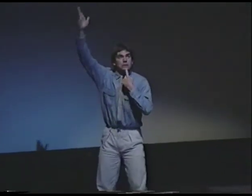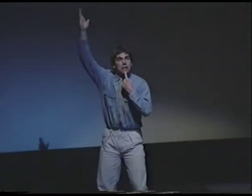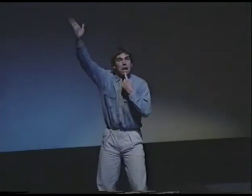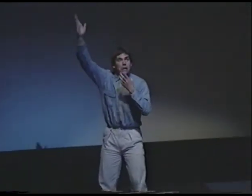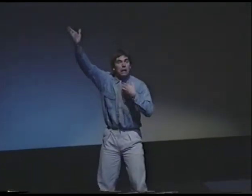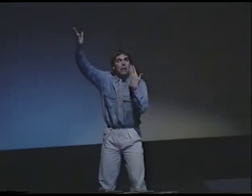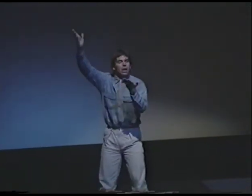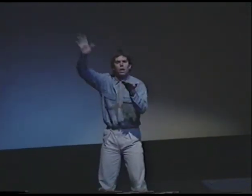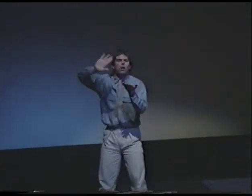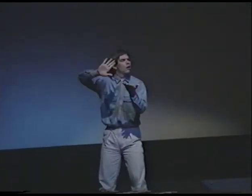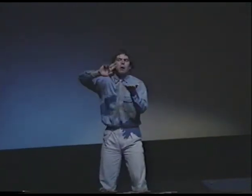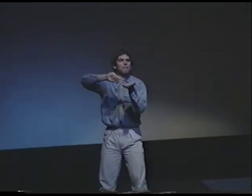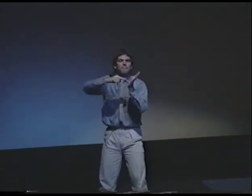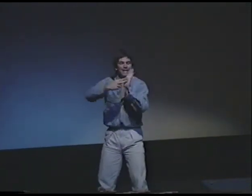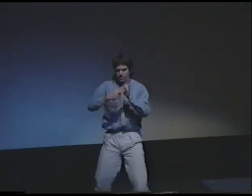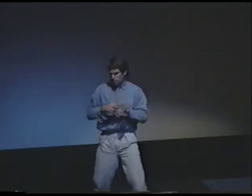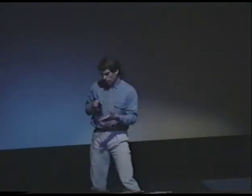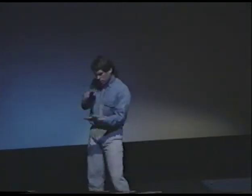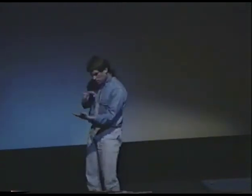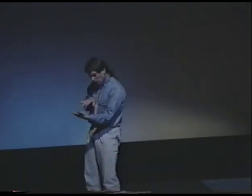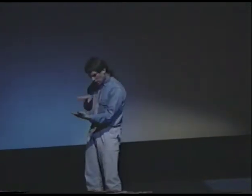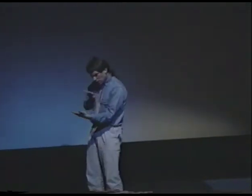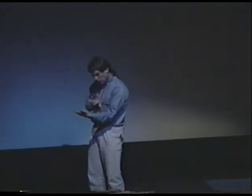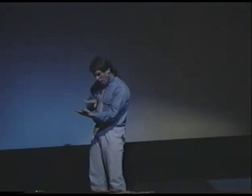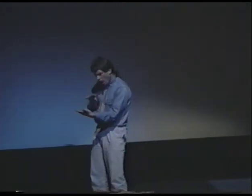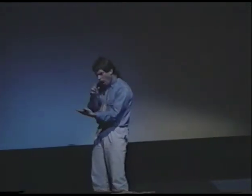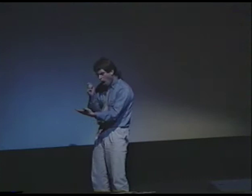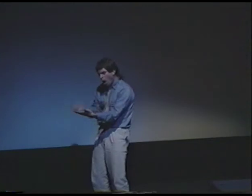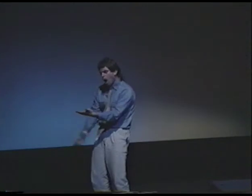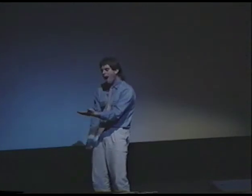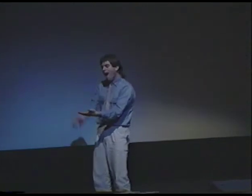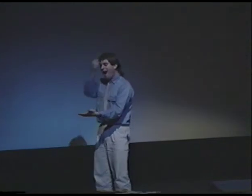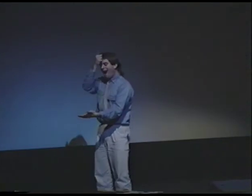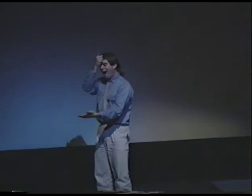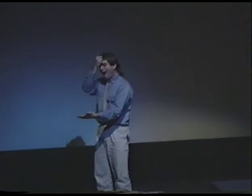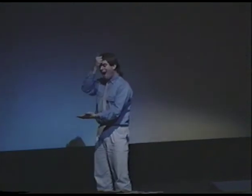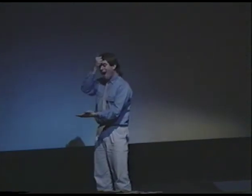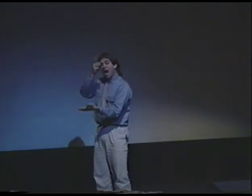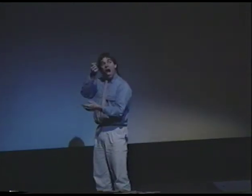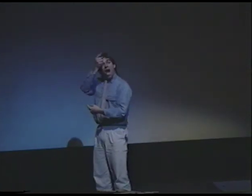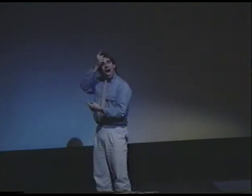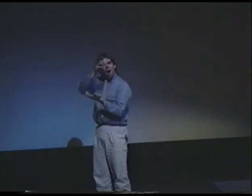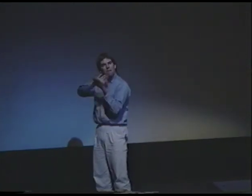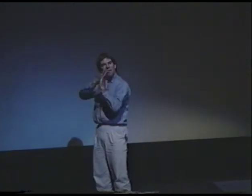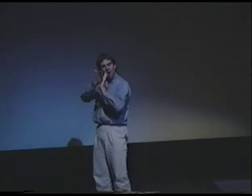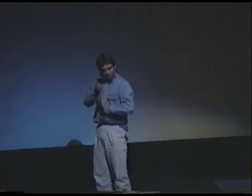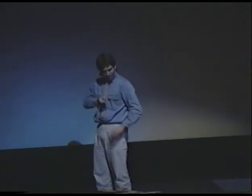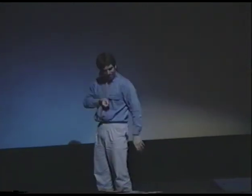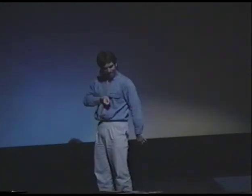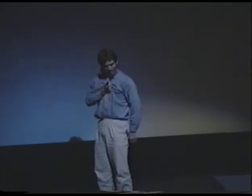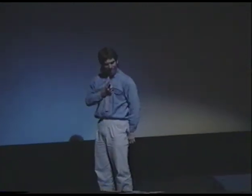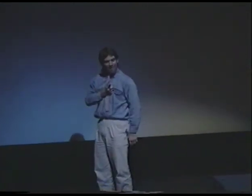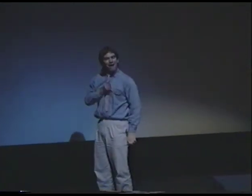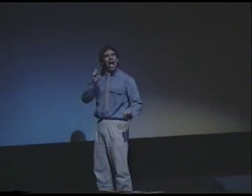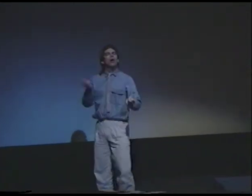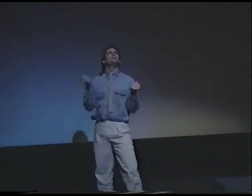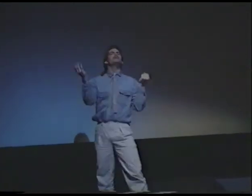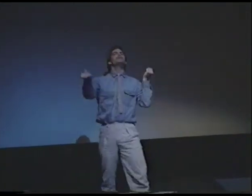you get up to lecture and you talk. No, it means you understand something after you study it.